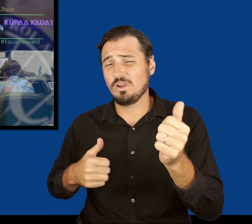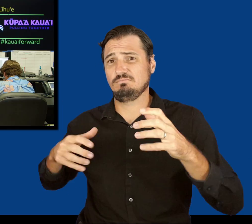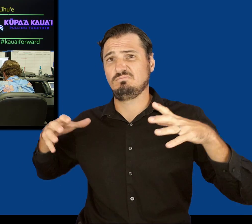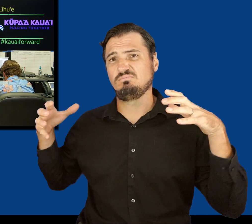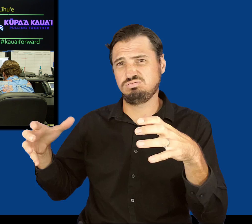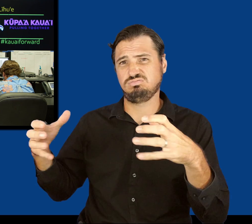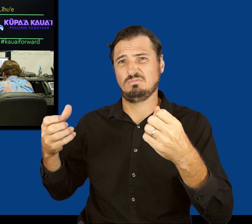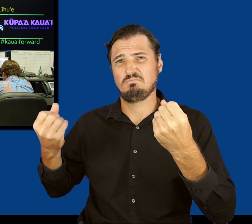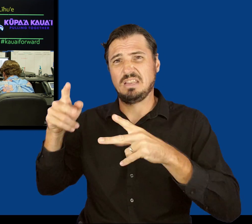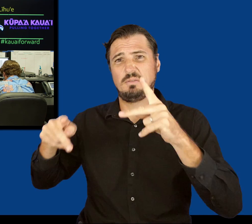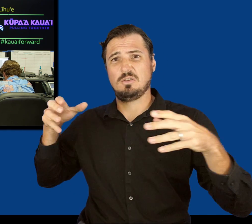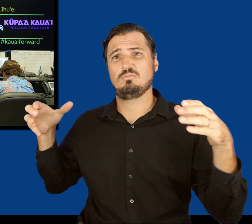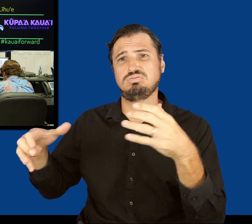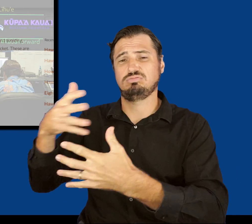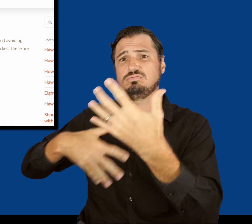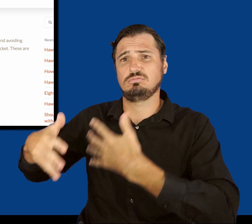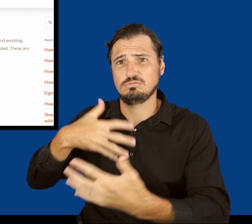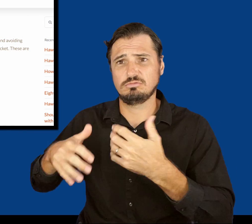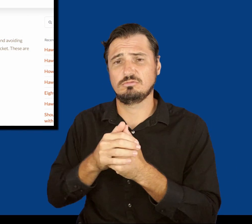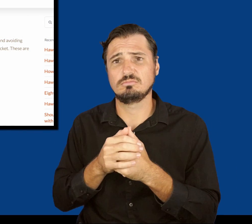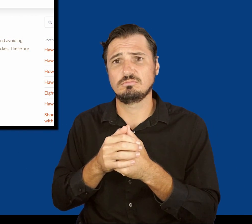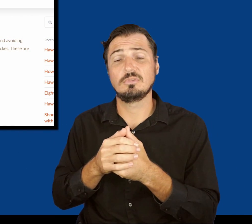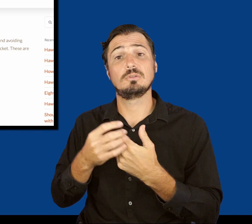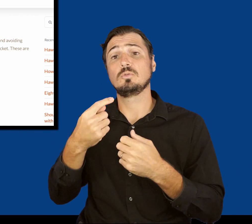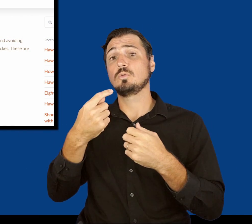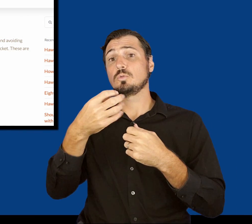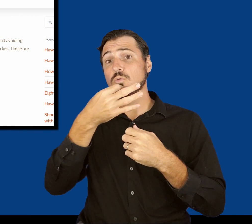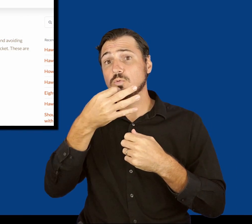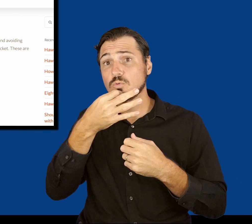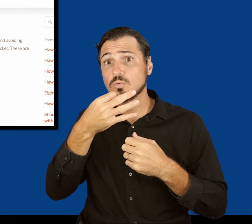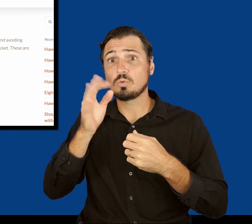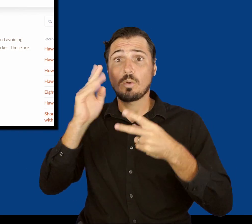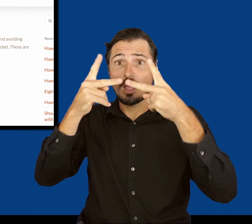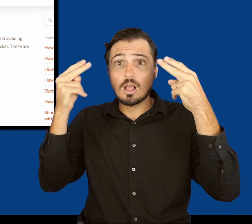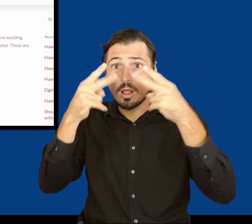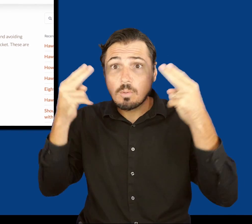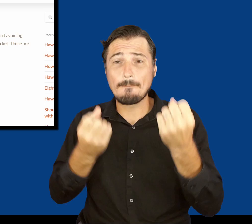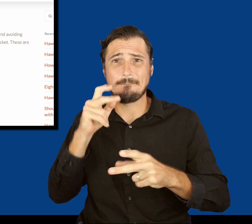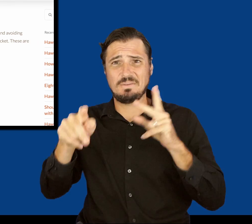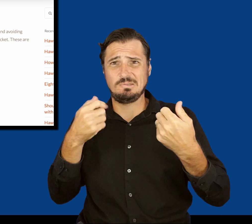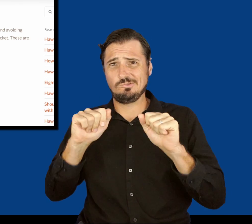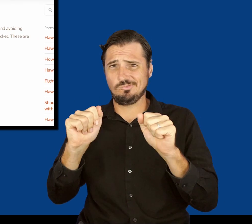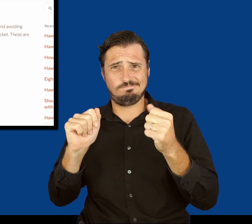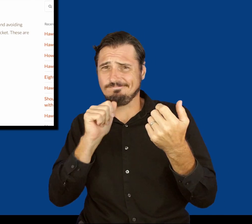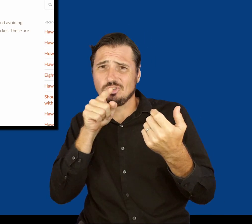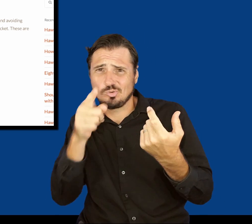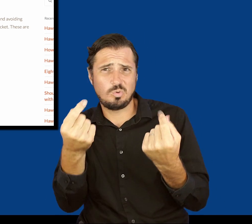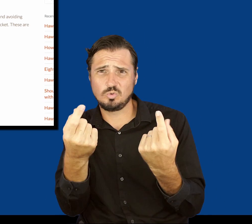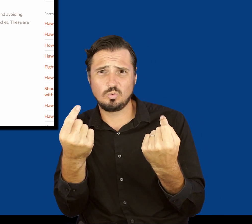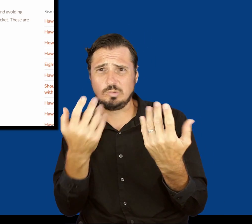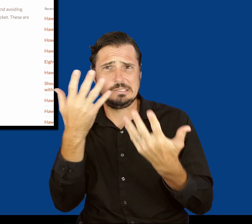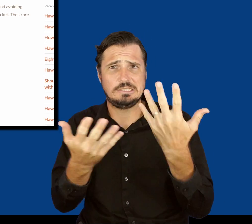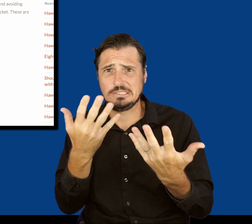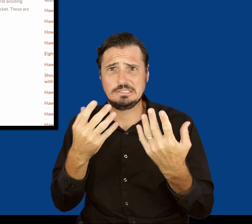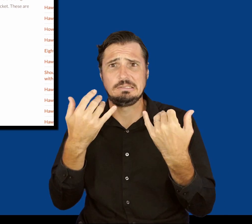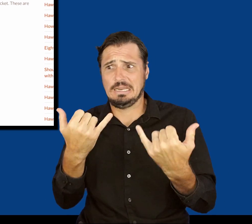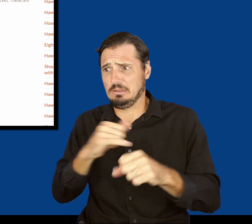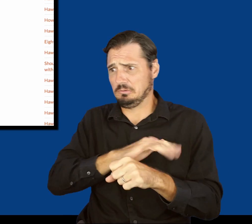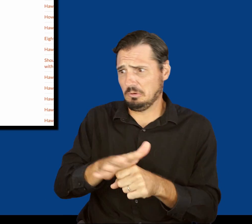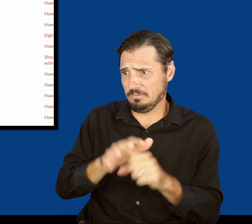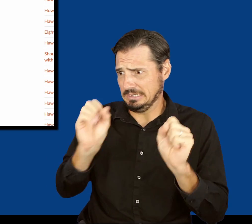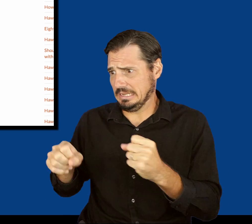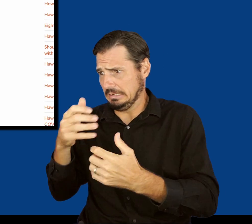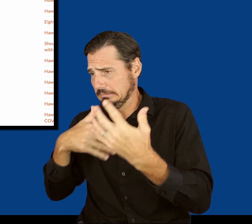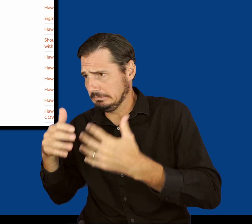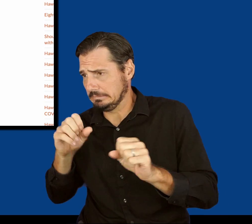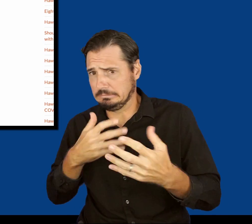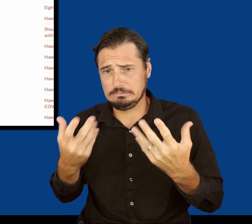Halloween is coming up, and many families are trying to figure out how to manage it during the COVID-19 epidemic. The State Department of Health has issued some guidance for us on how to